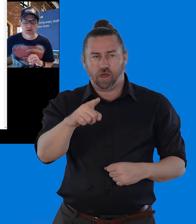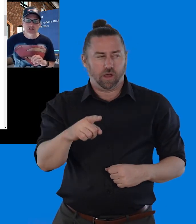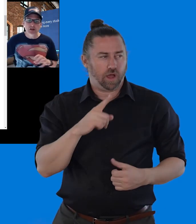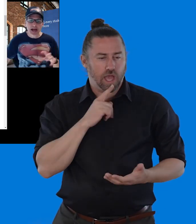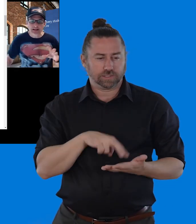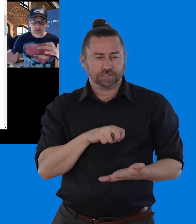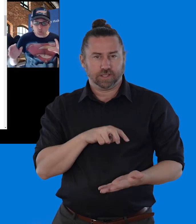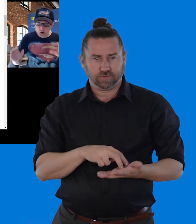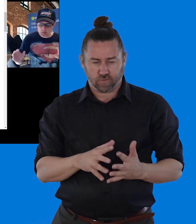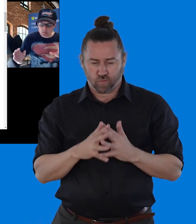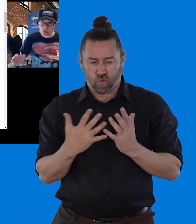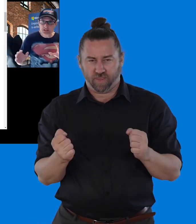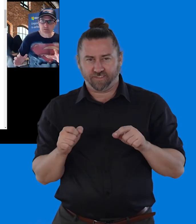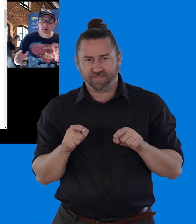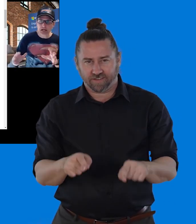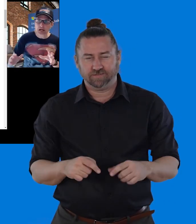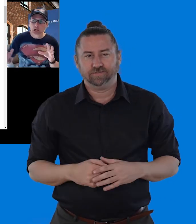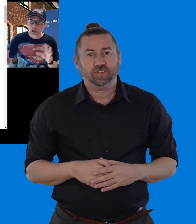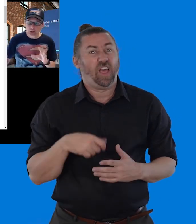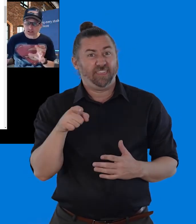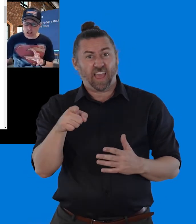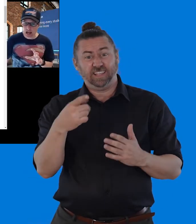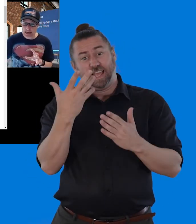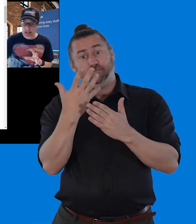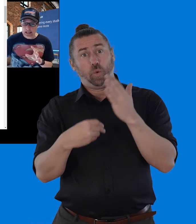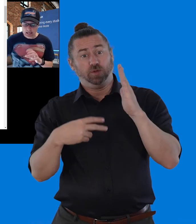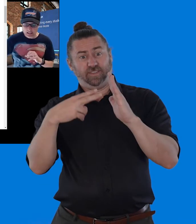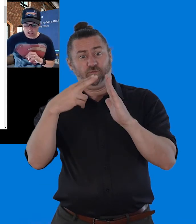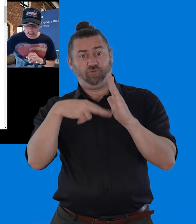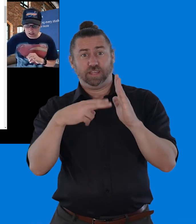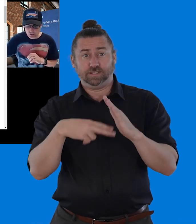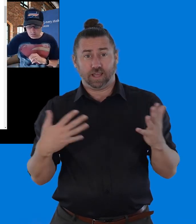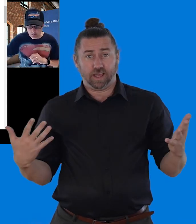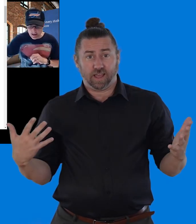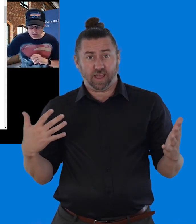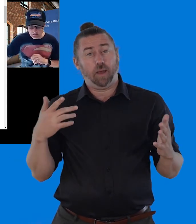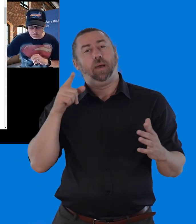So, that's what Immersive Reader looks like in the Edge browser.